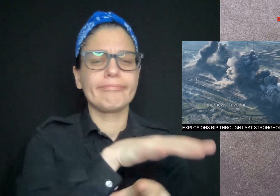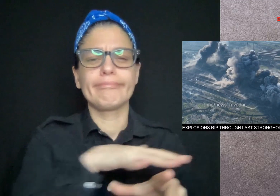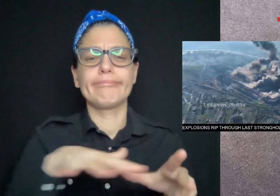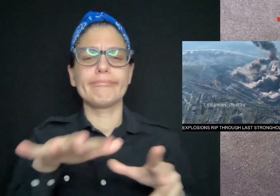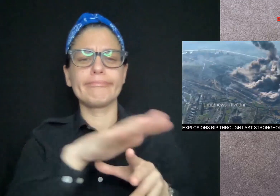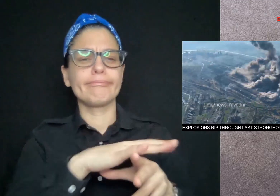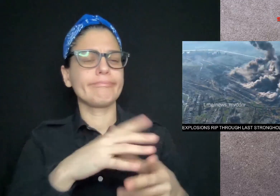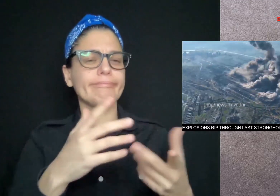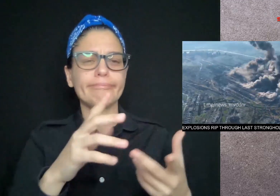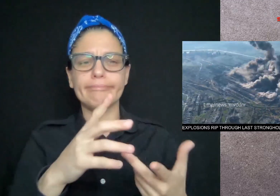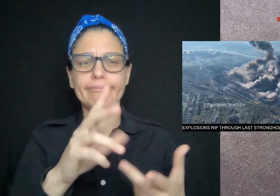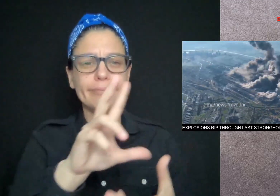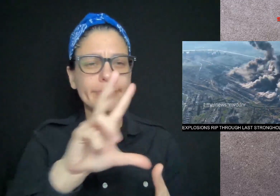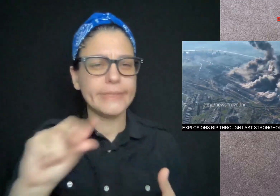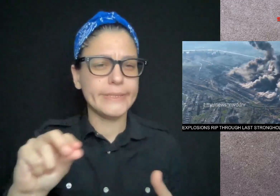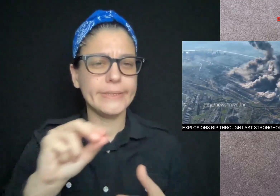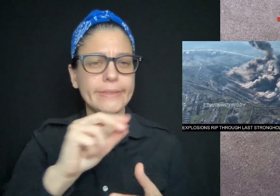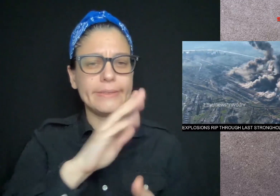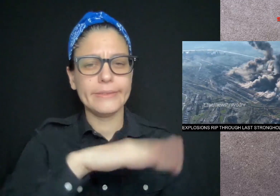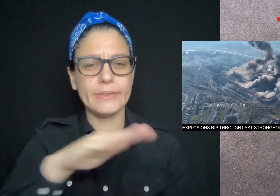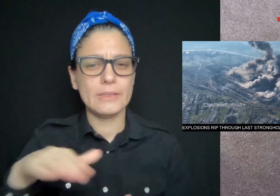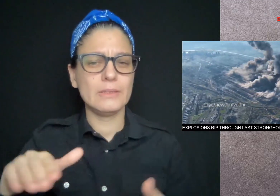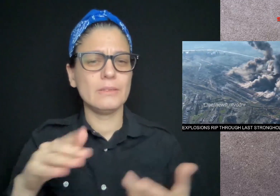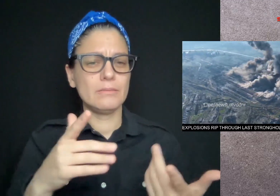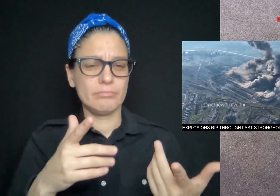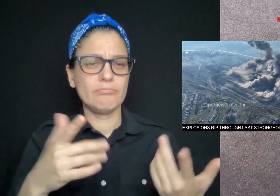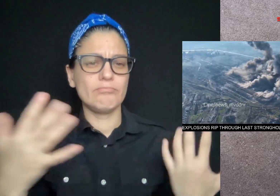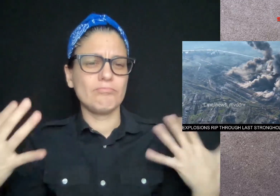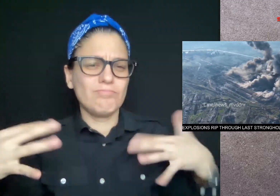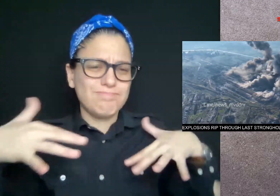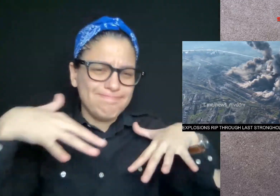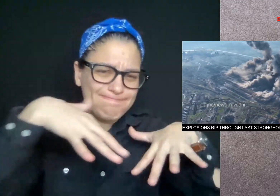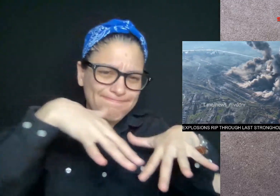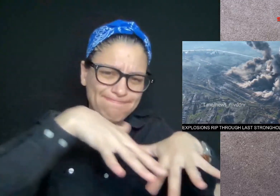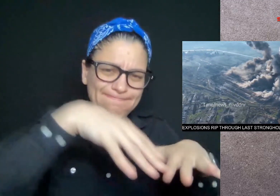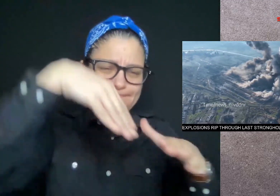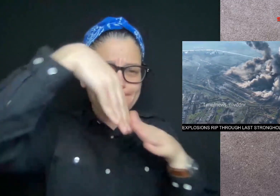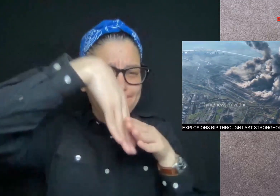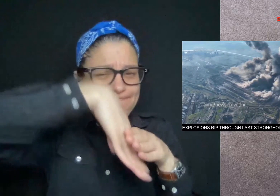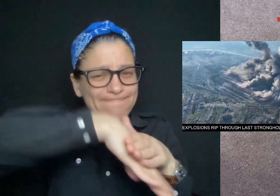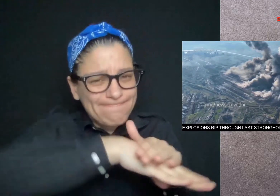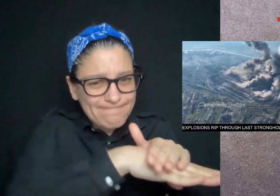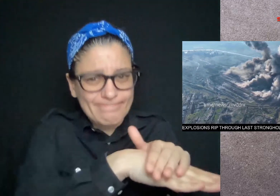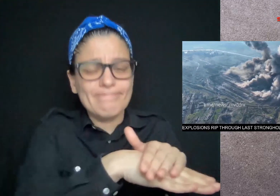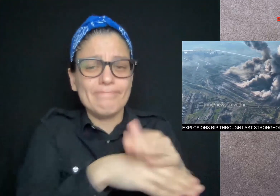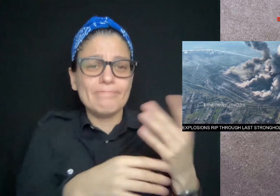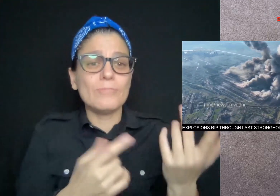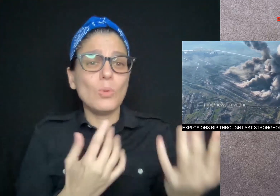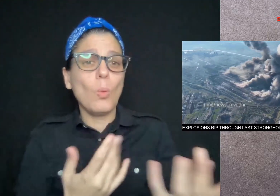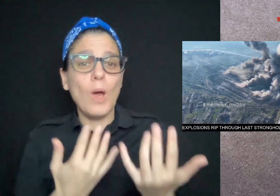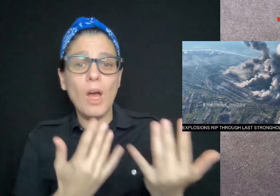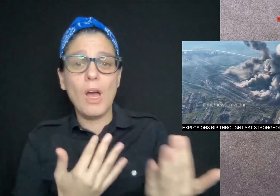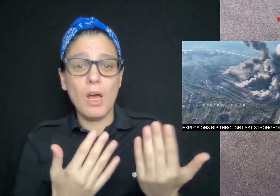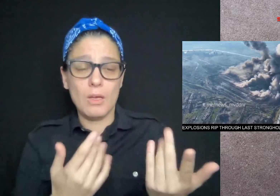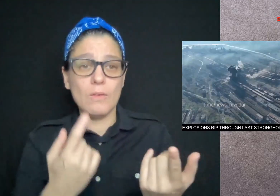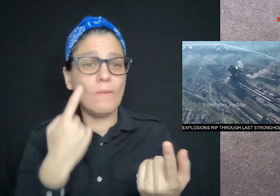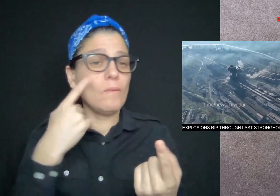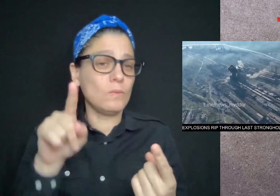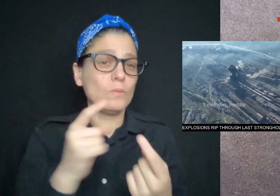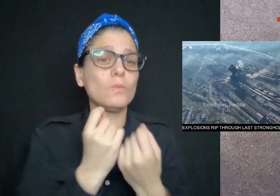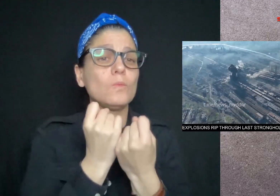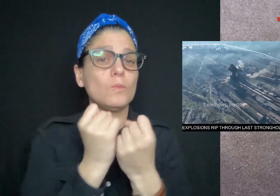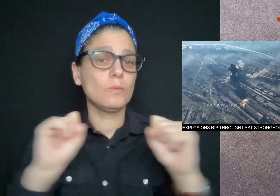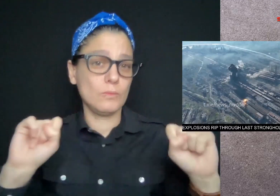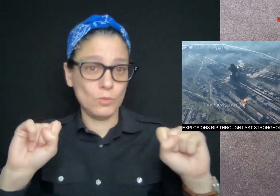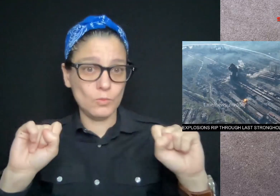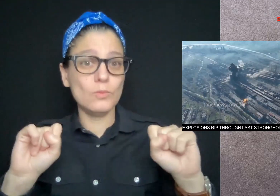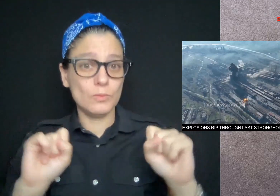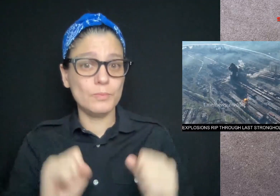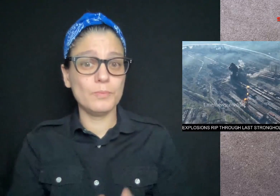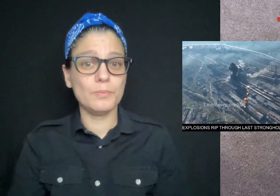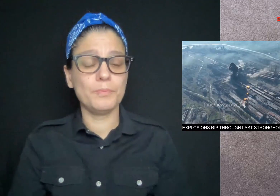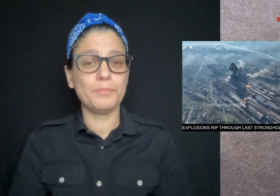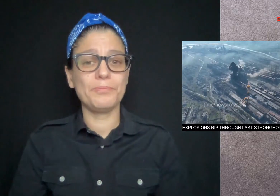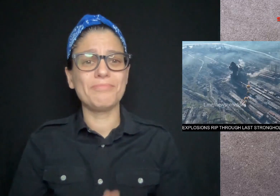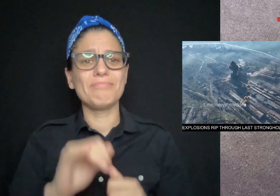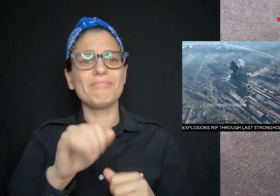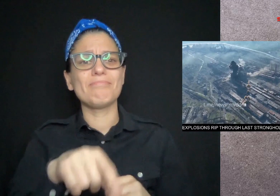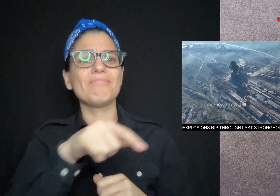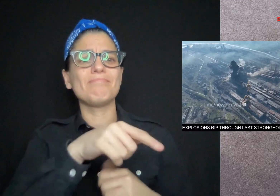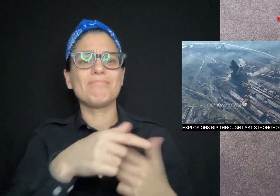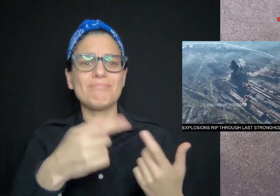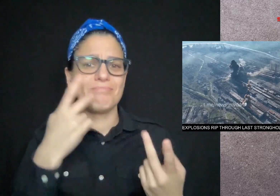that's where hundreds of civilians and about 30 children remain trapped waiting to be rescued